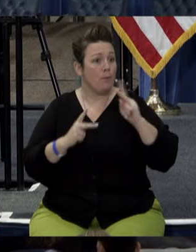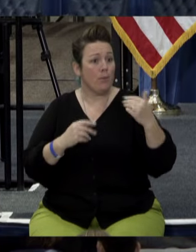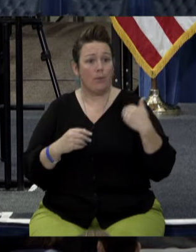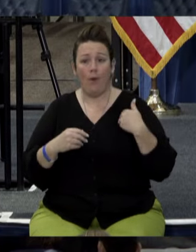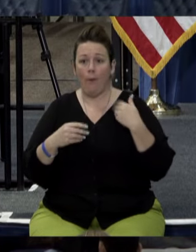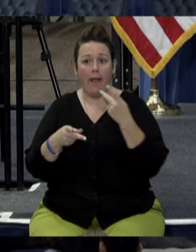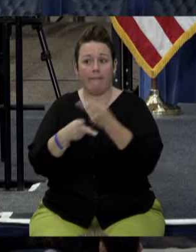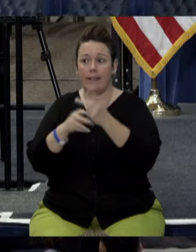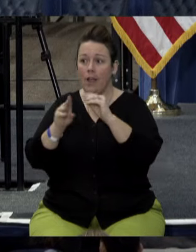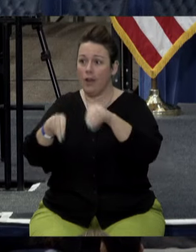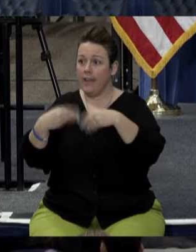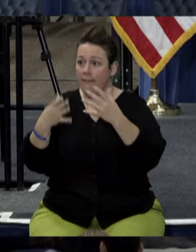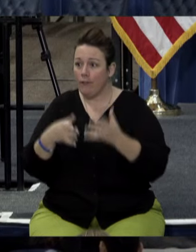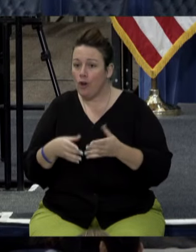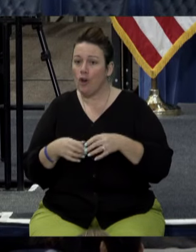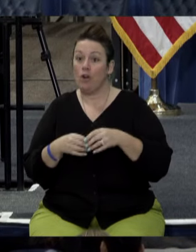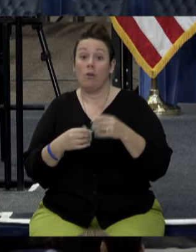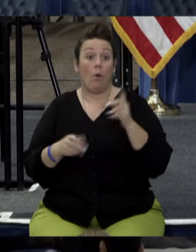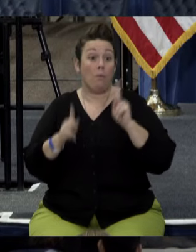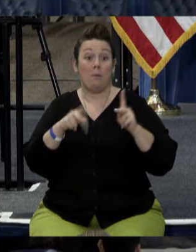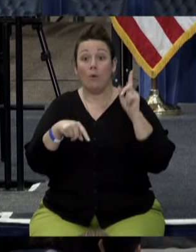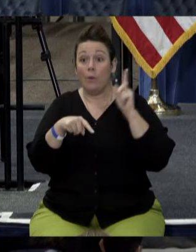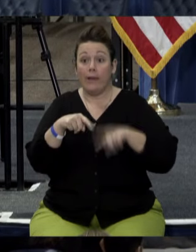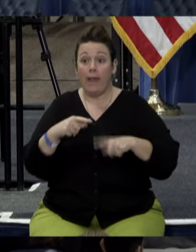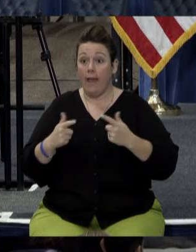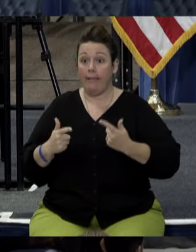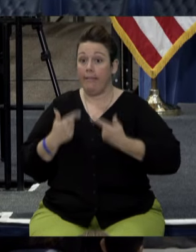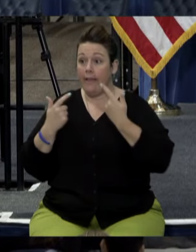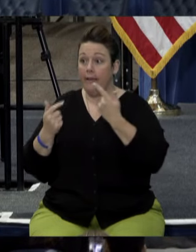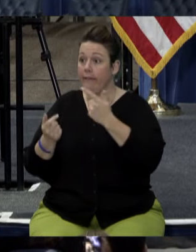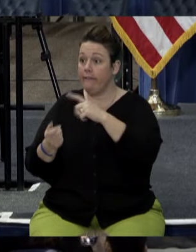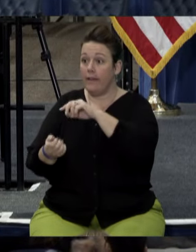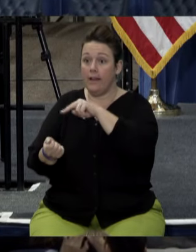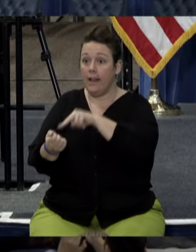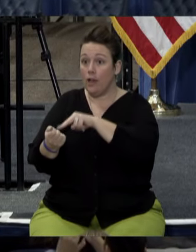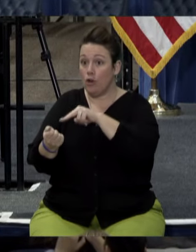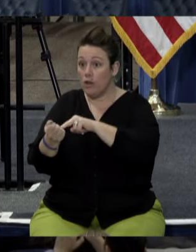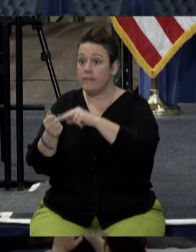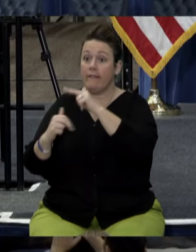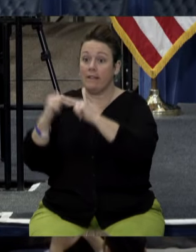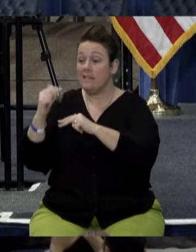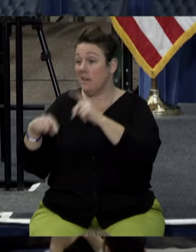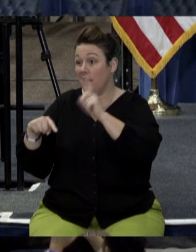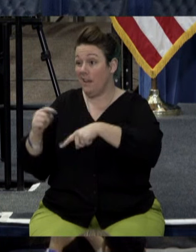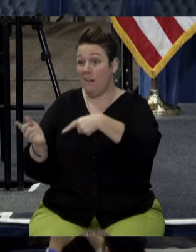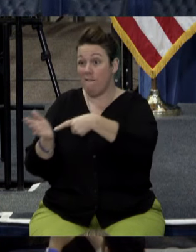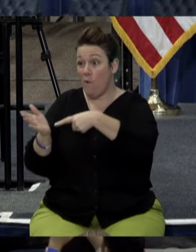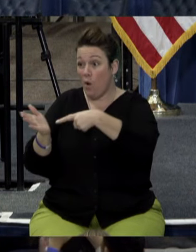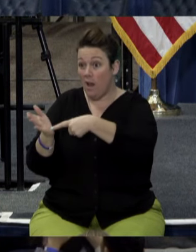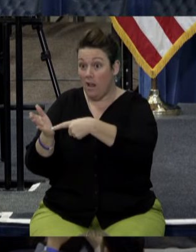for people who live in a nursing facility that can't afford it are people who just